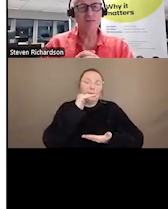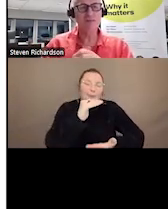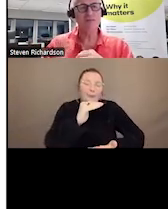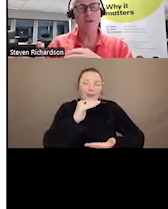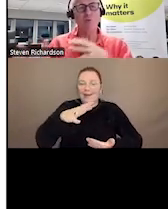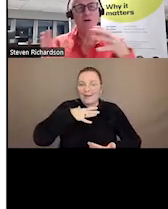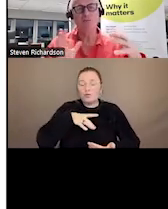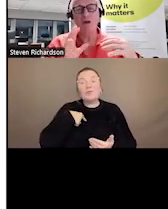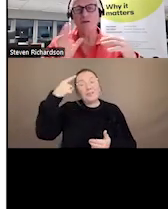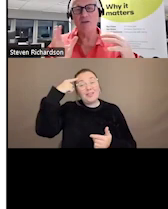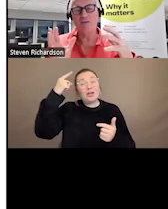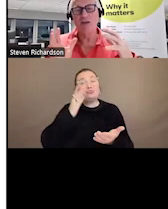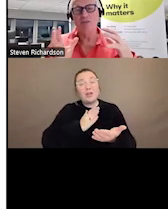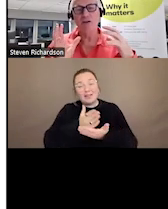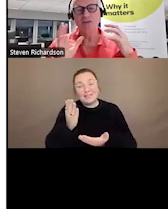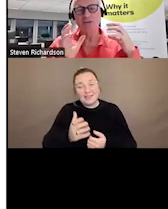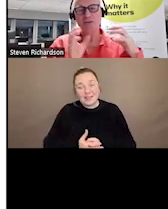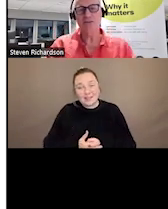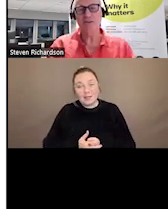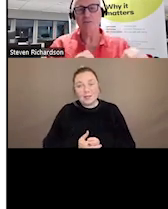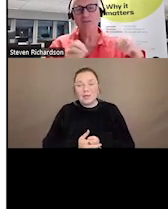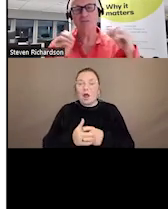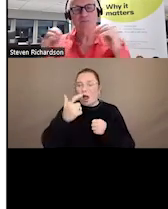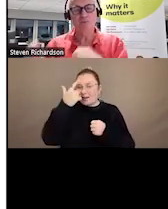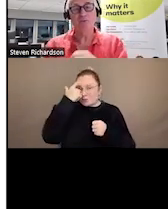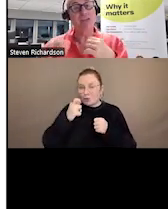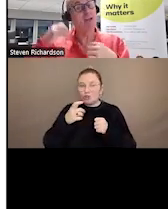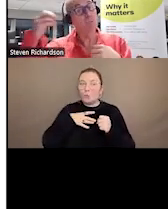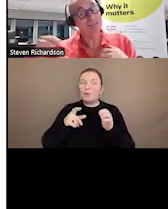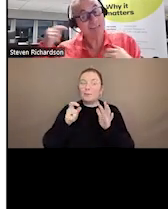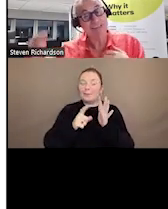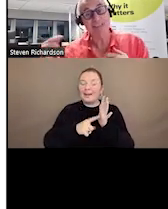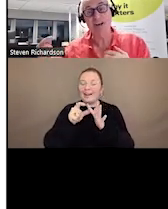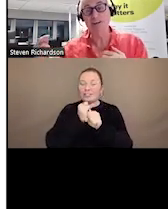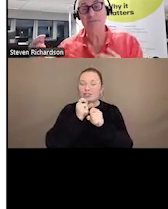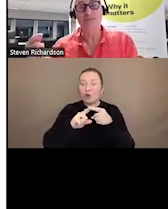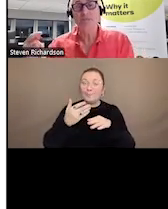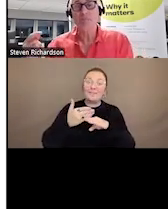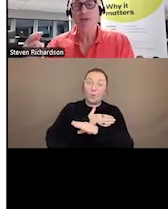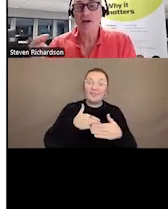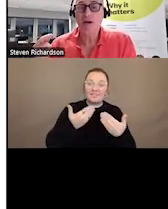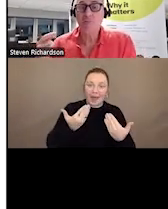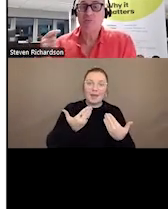As I said, that idea that you are seeking pledges before the day can help you set that target. You